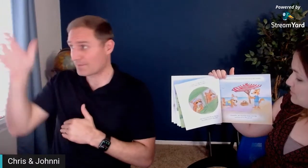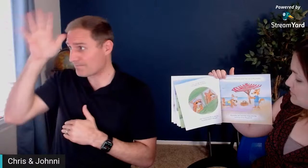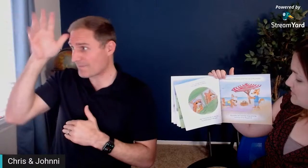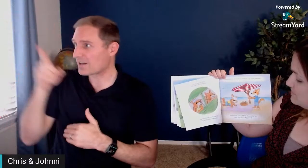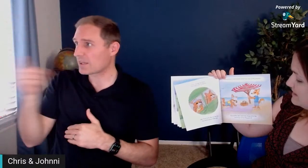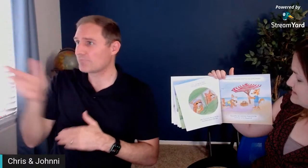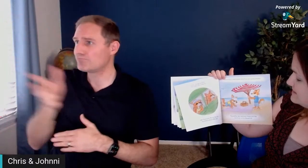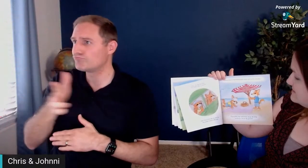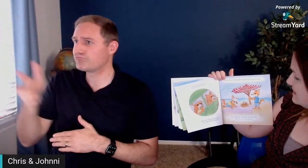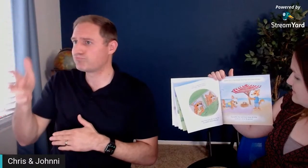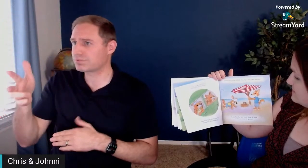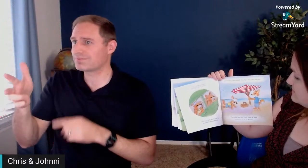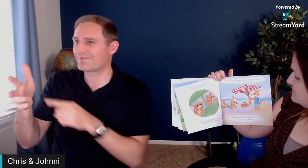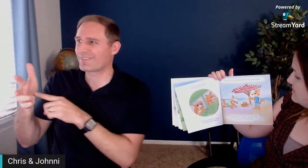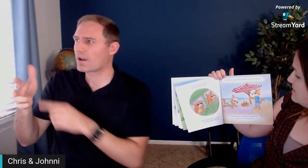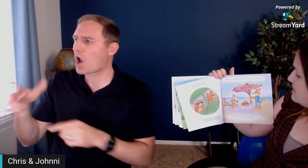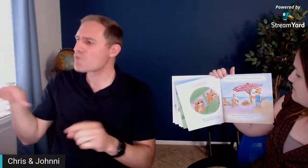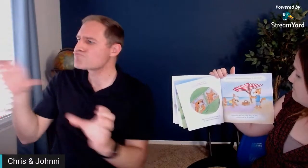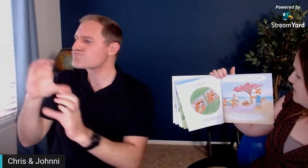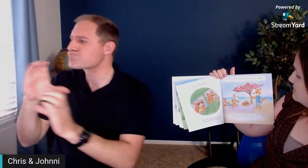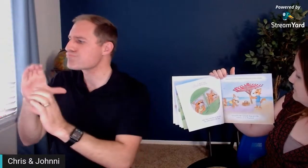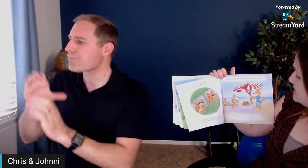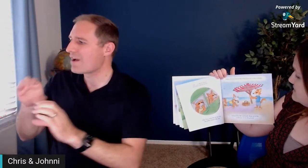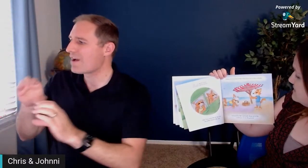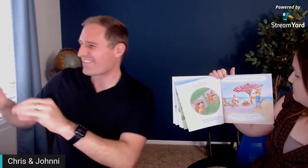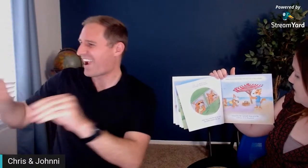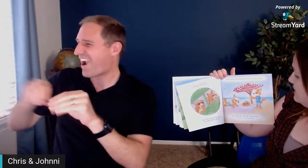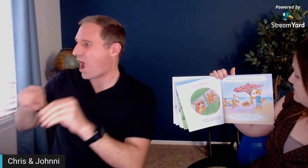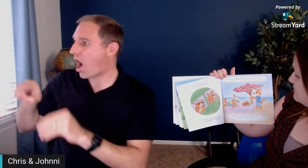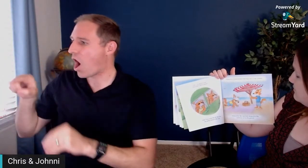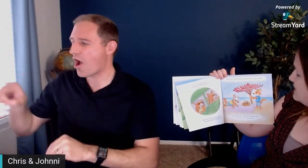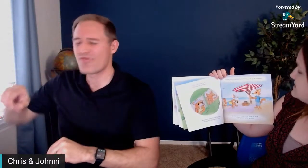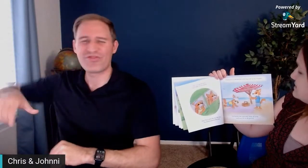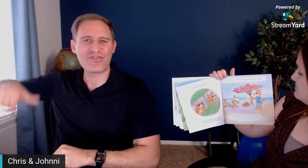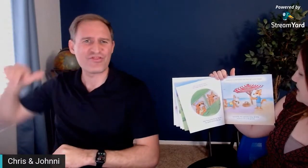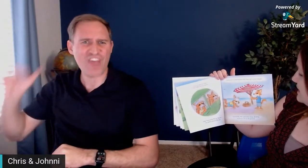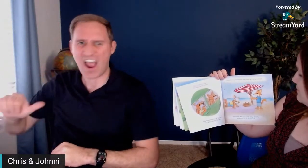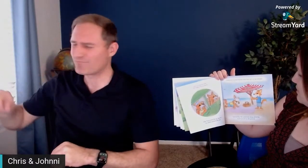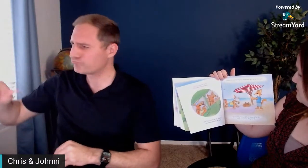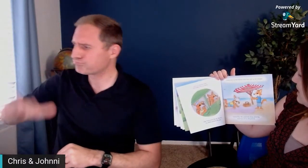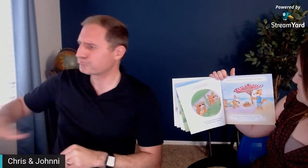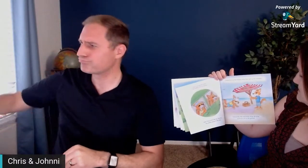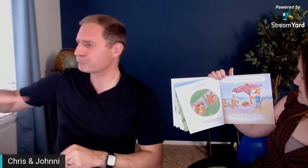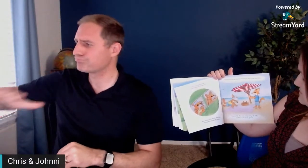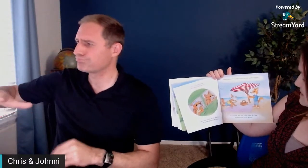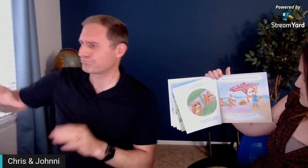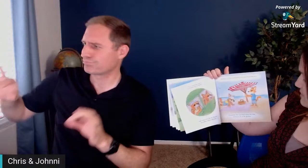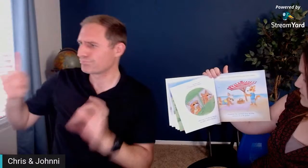perfect place in the sand mama lays out blank lays out the blanket while papa sets up the umbrella